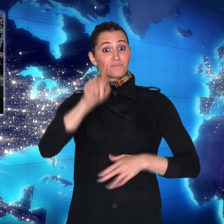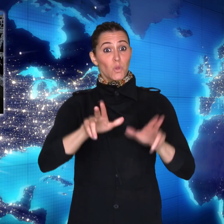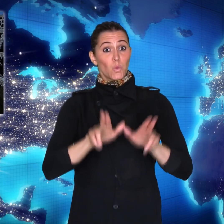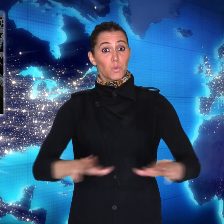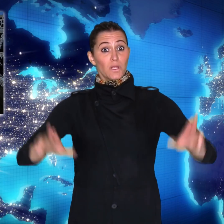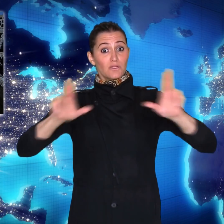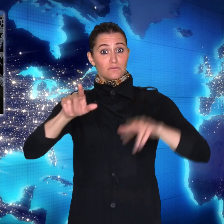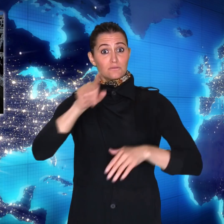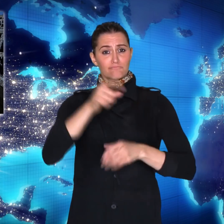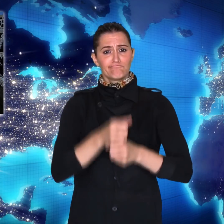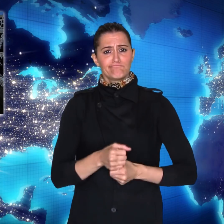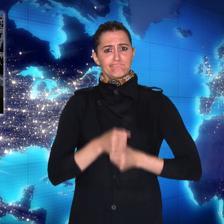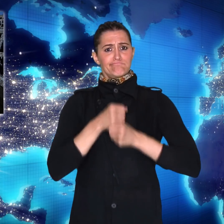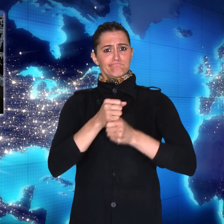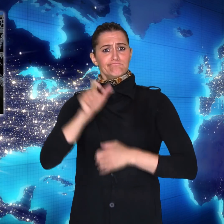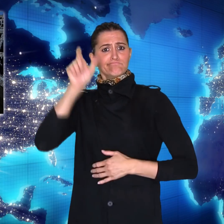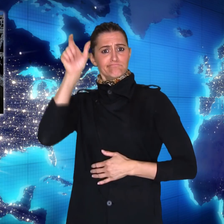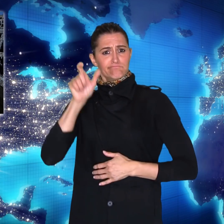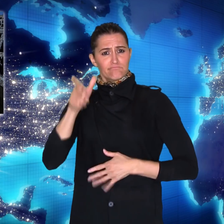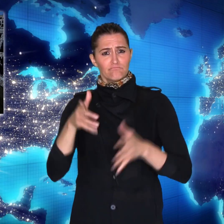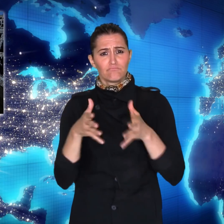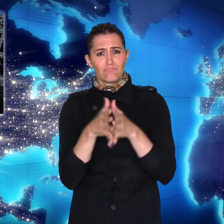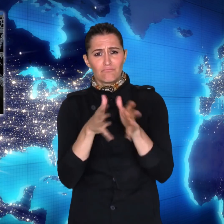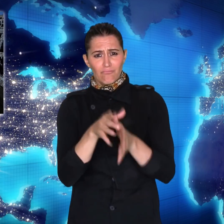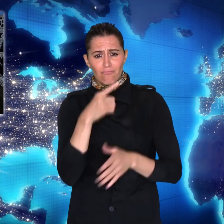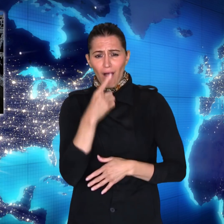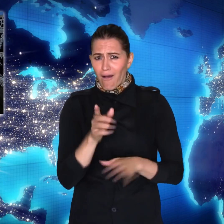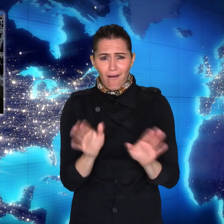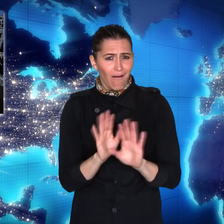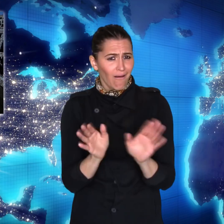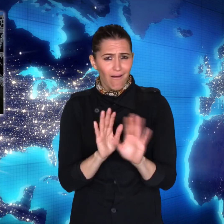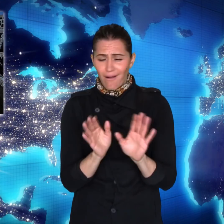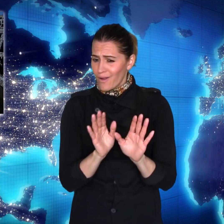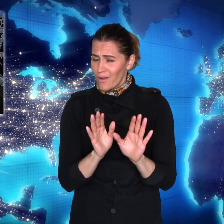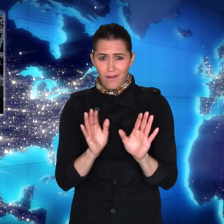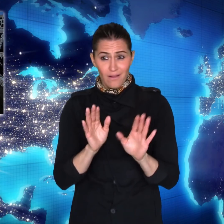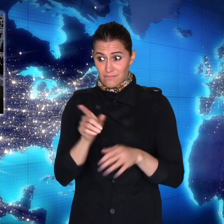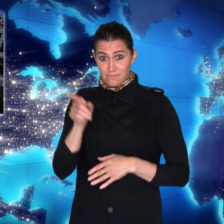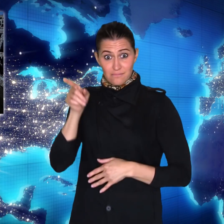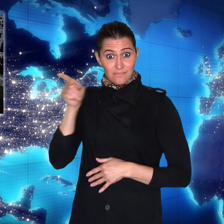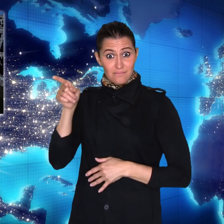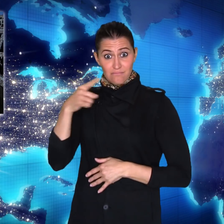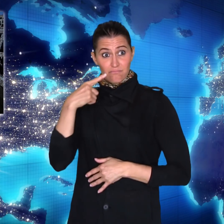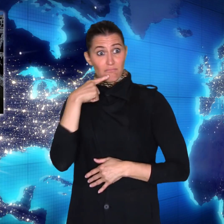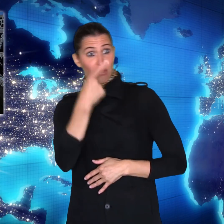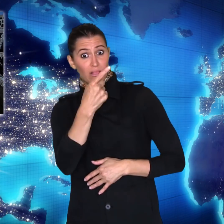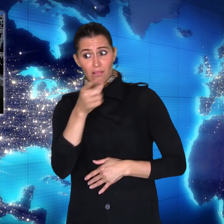“We have not denied the team any